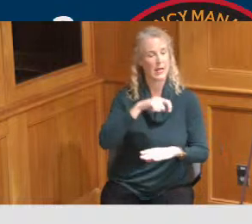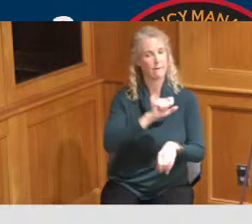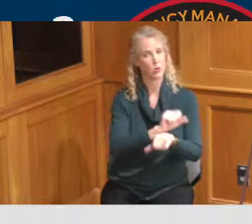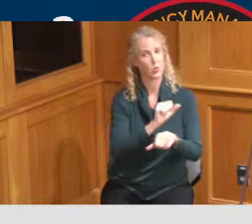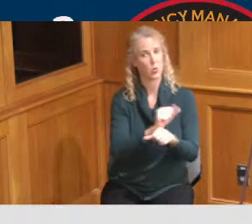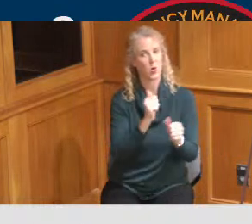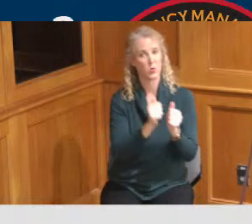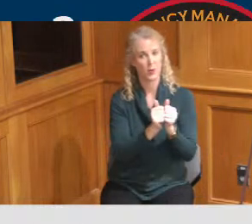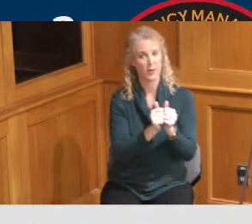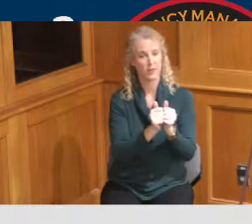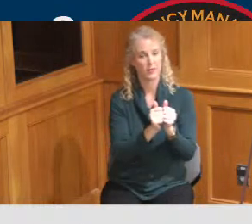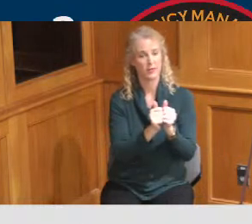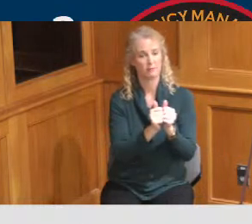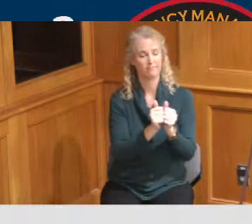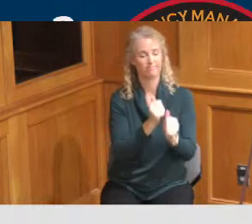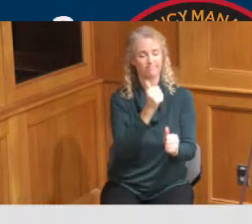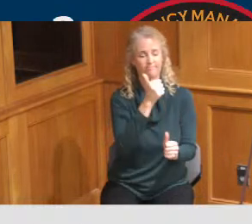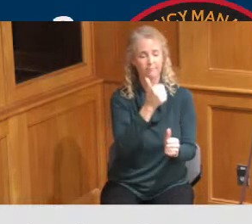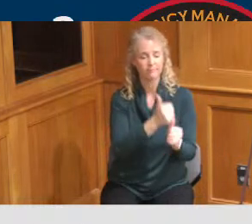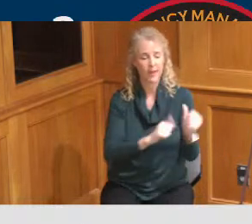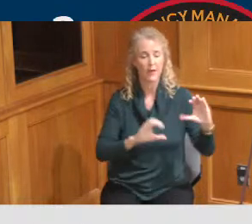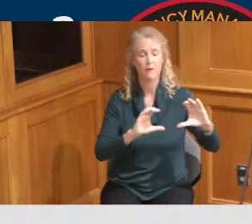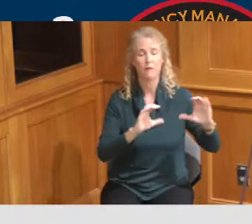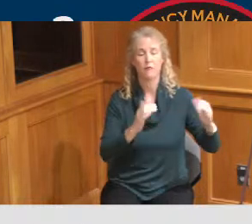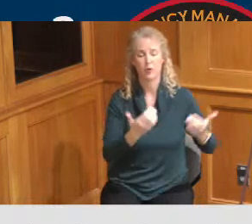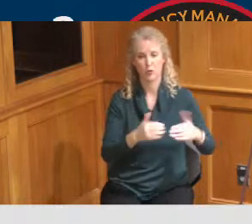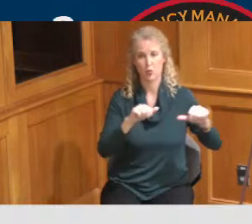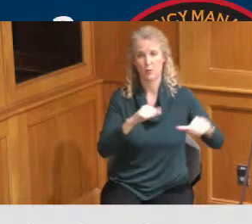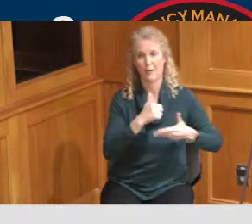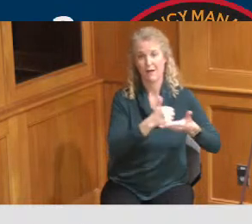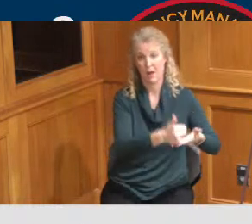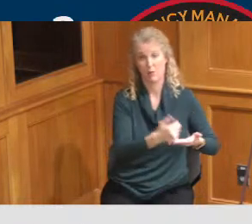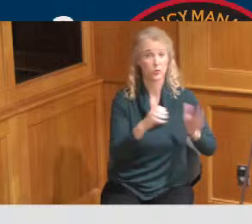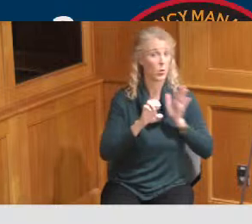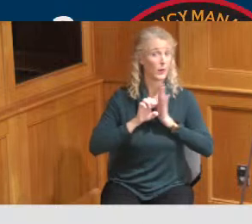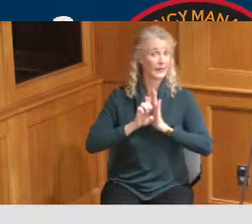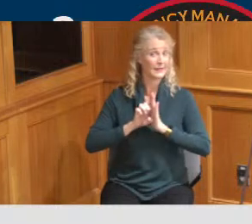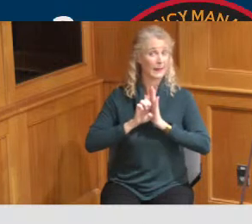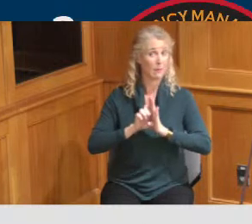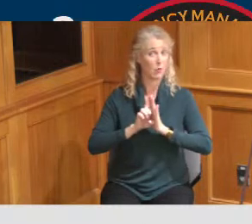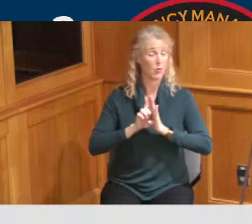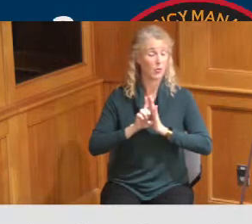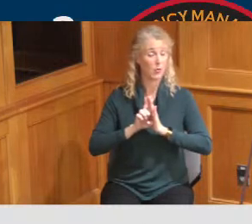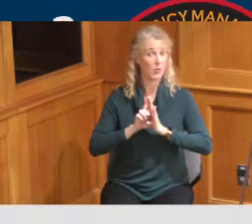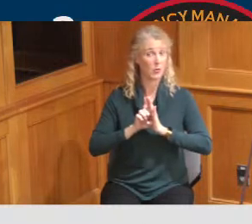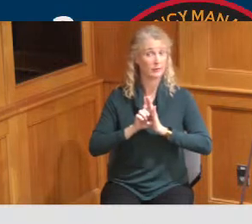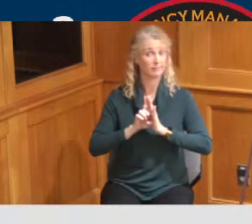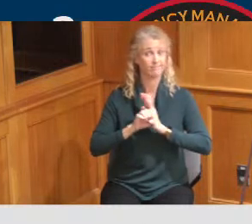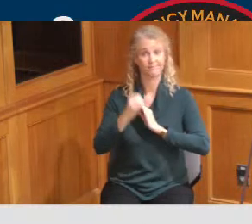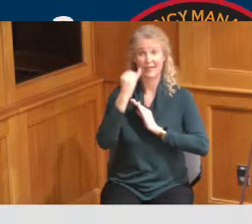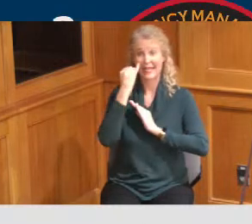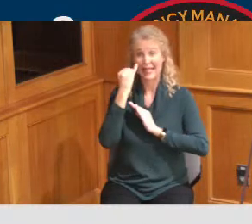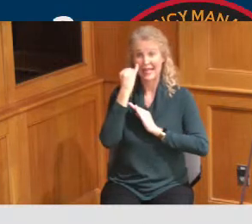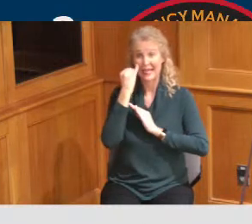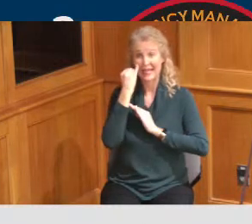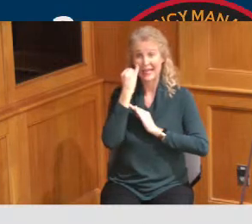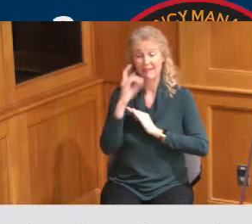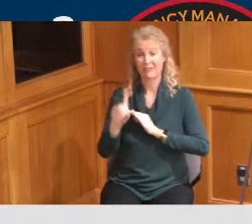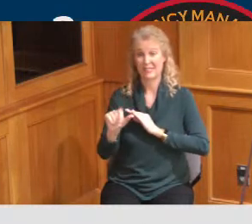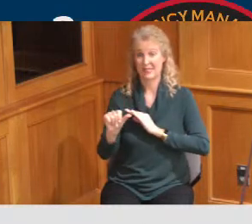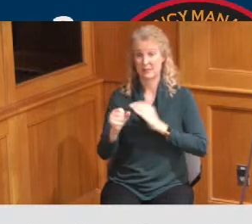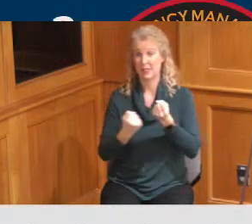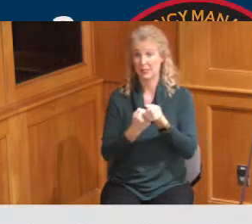every entity that can help people so for example if we need support disability support we go with